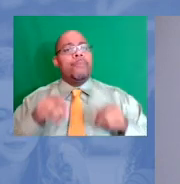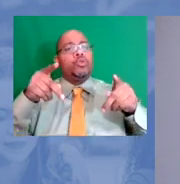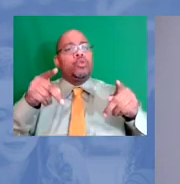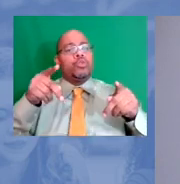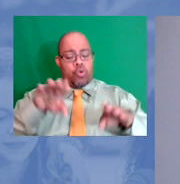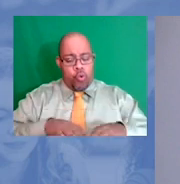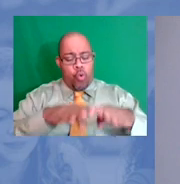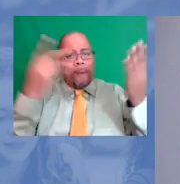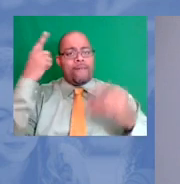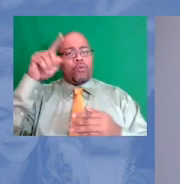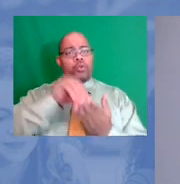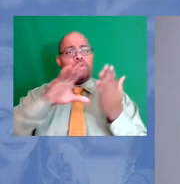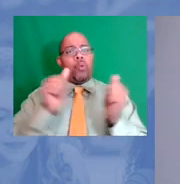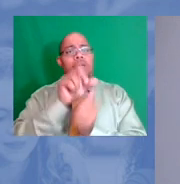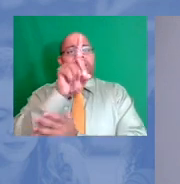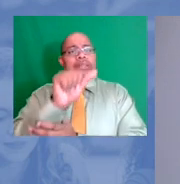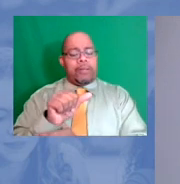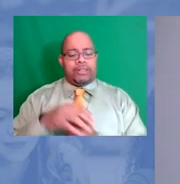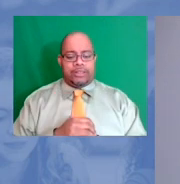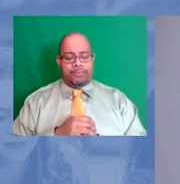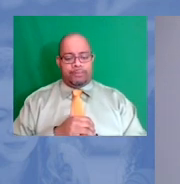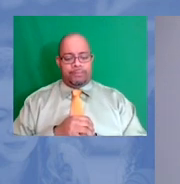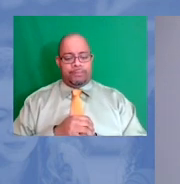WITH DISABILITIES. IT WILL ADDRESS SOME OF THE MOST PRESSING